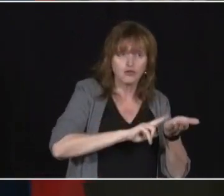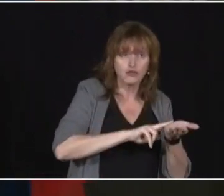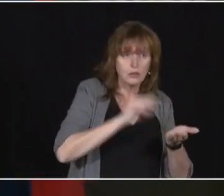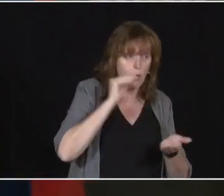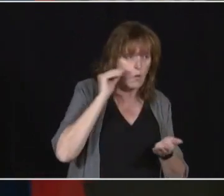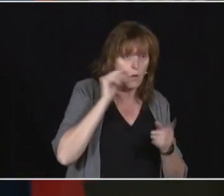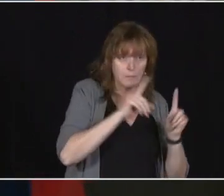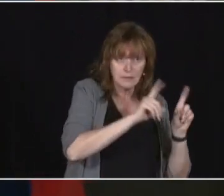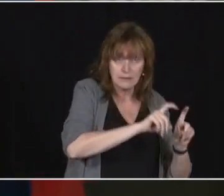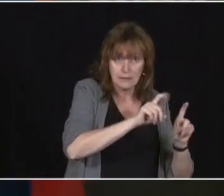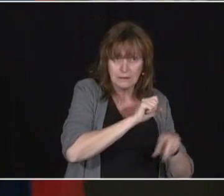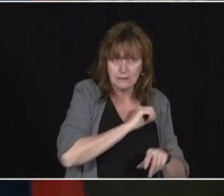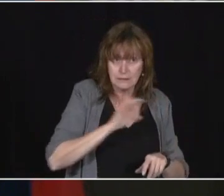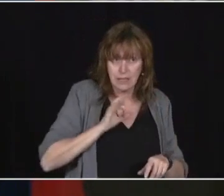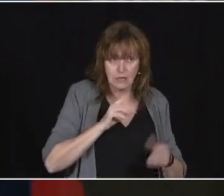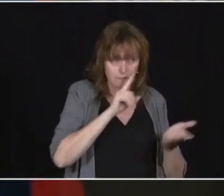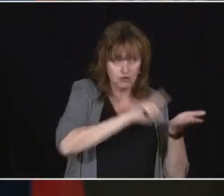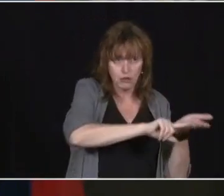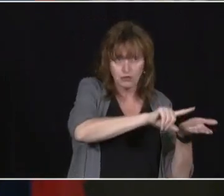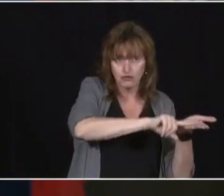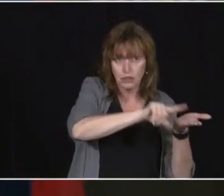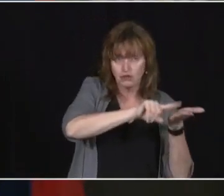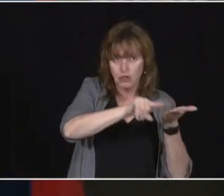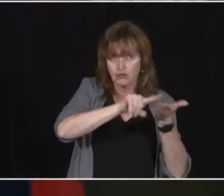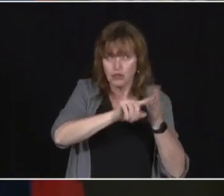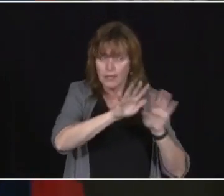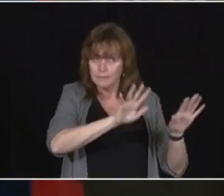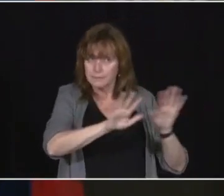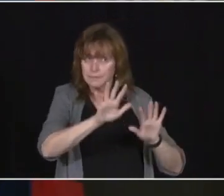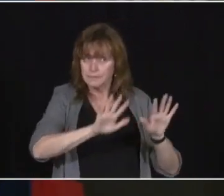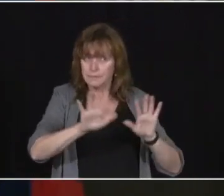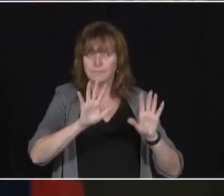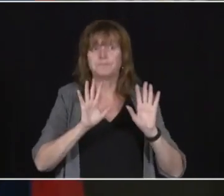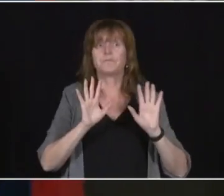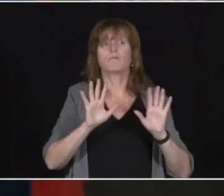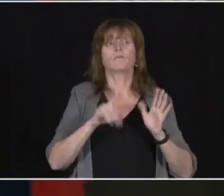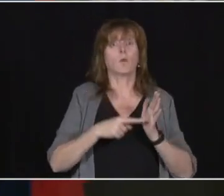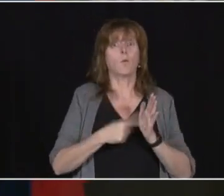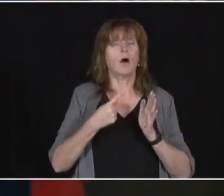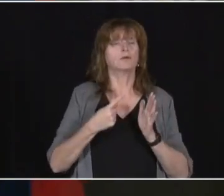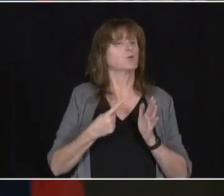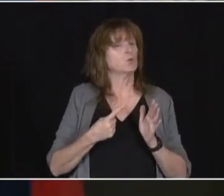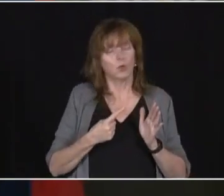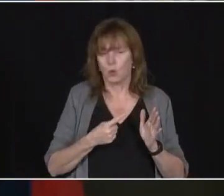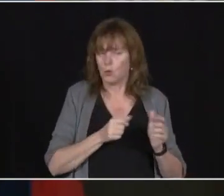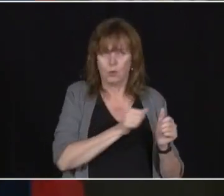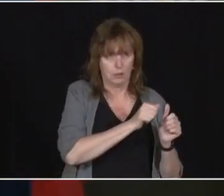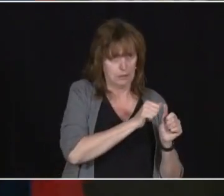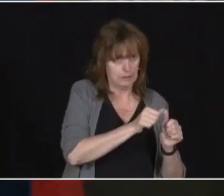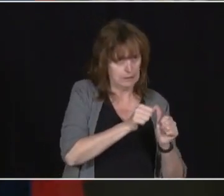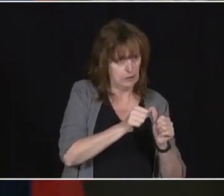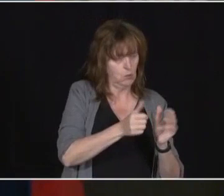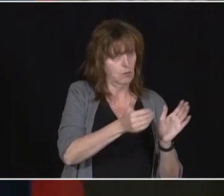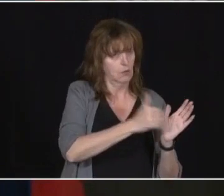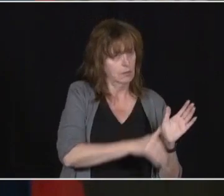We are checking with the staff and residents as well. We have to continue testing. We are going into the frontline healthcare